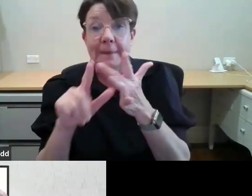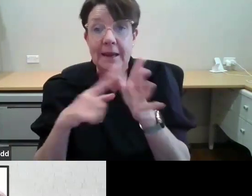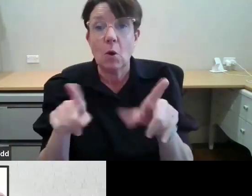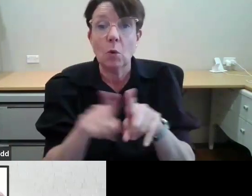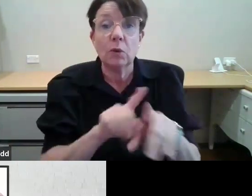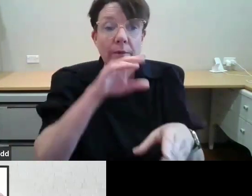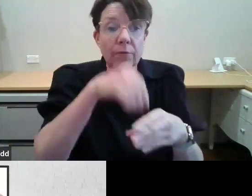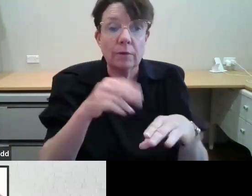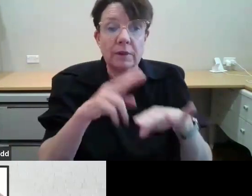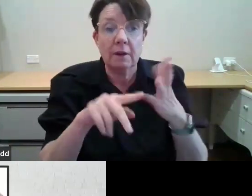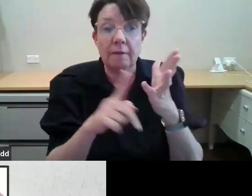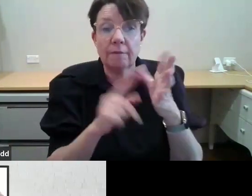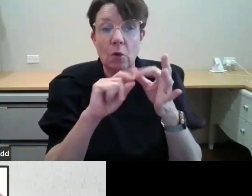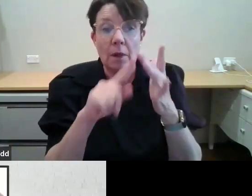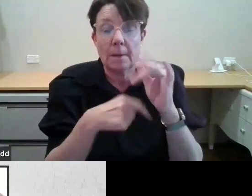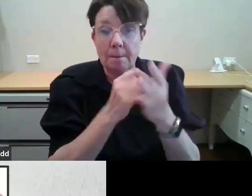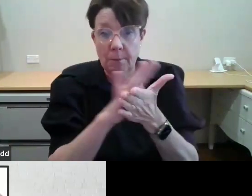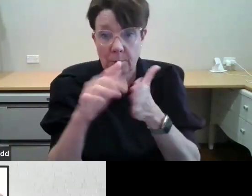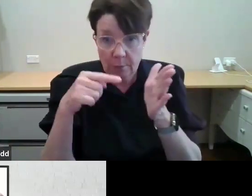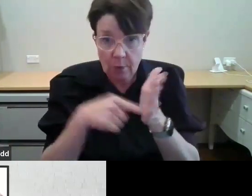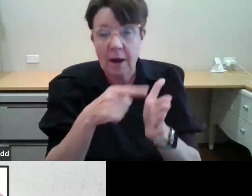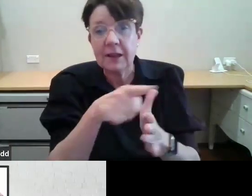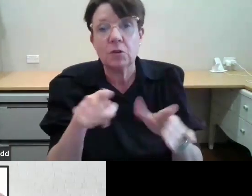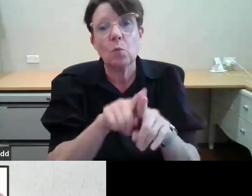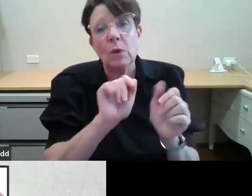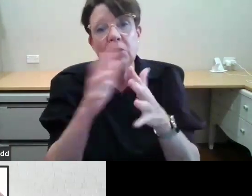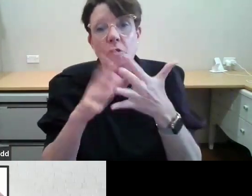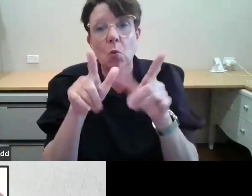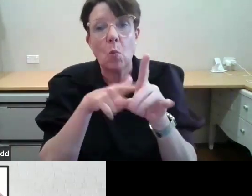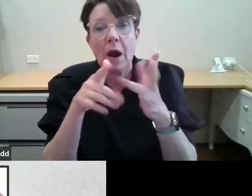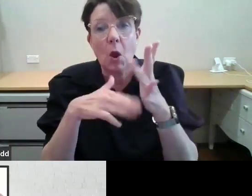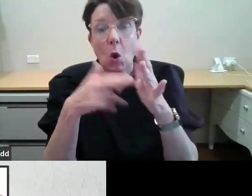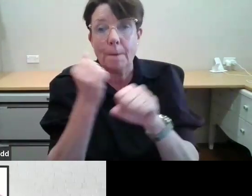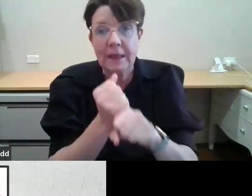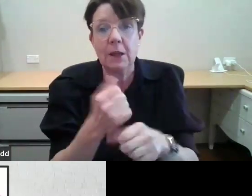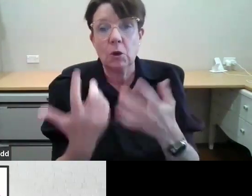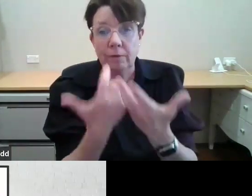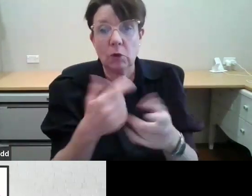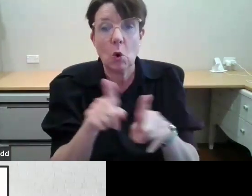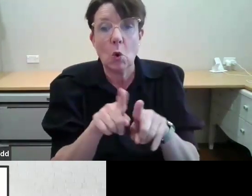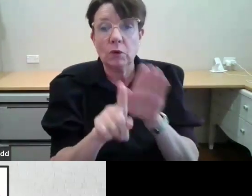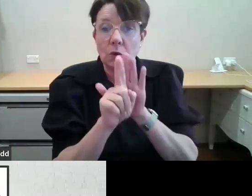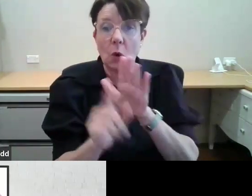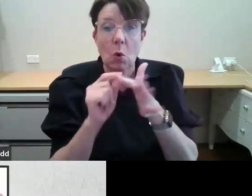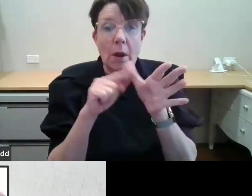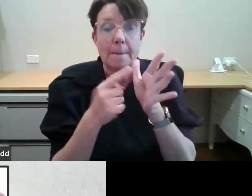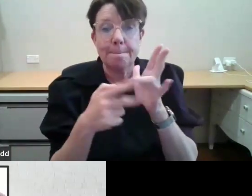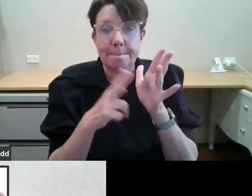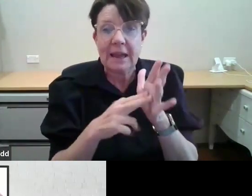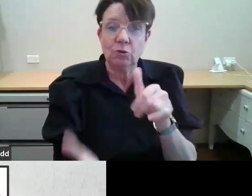inaugural patron of Diversity Arts Australia and former Chair and someone we collaborate with regularly and in 2021 he founded